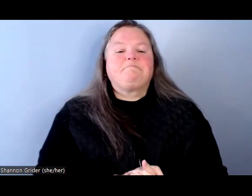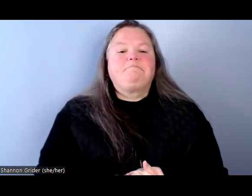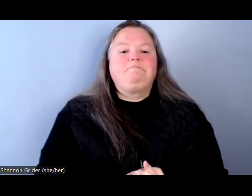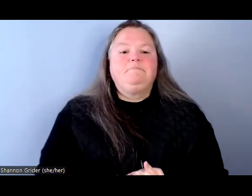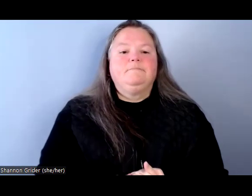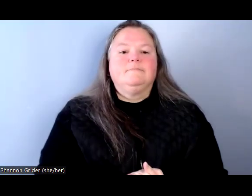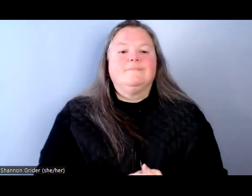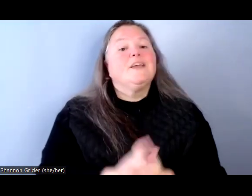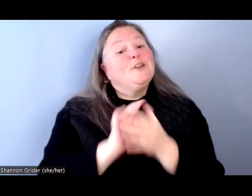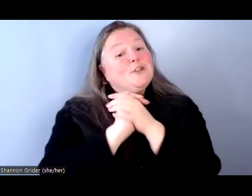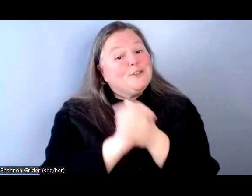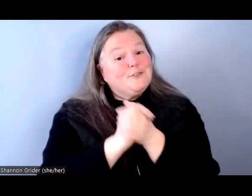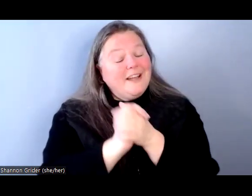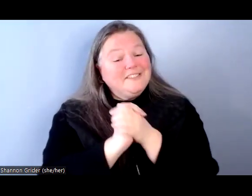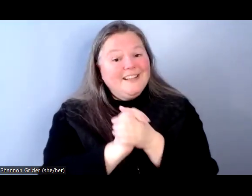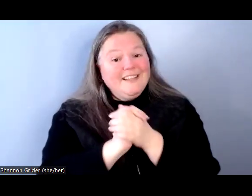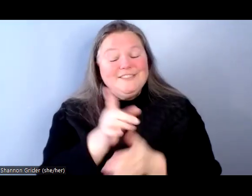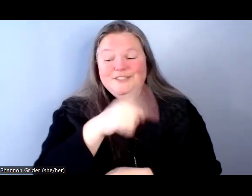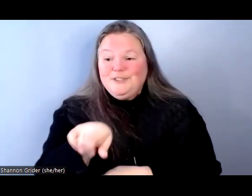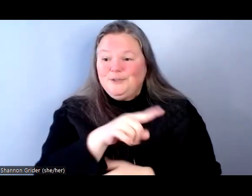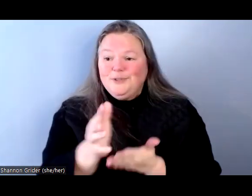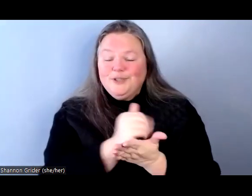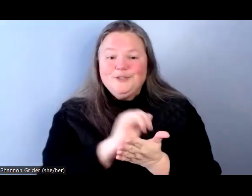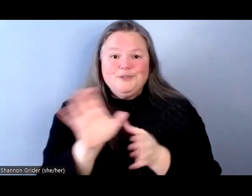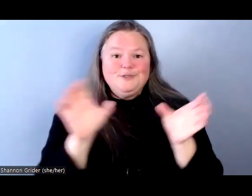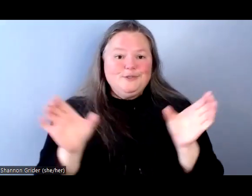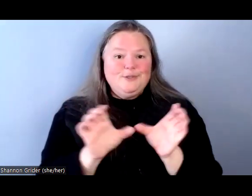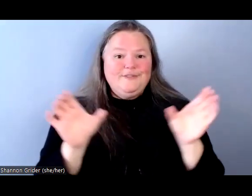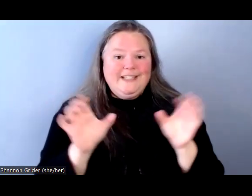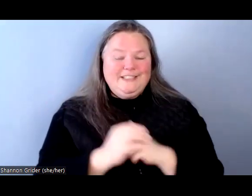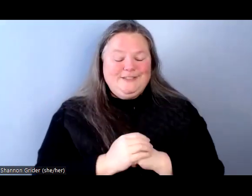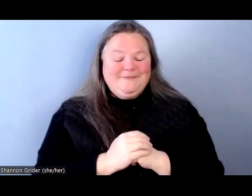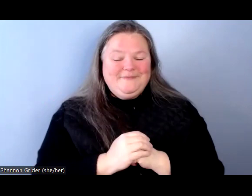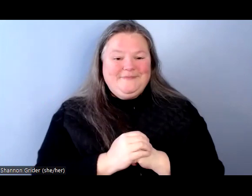Congratulations on earning your certification!